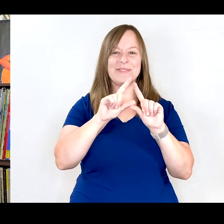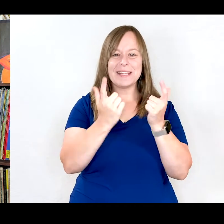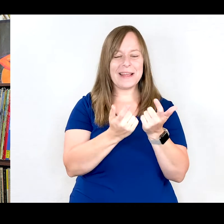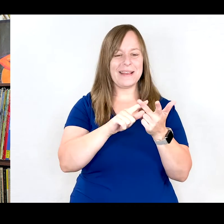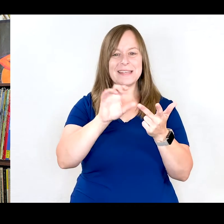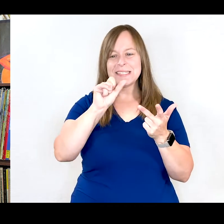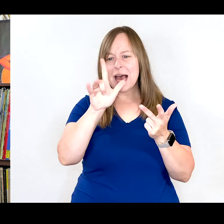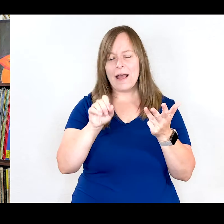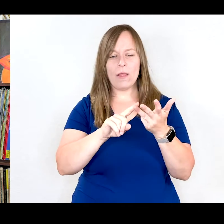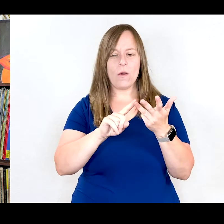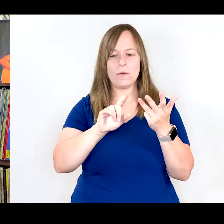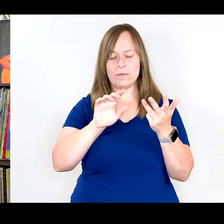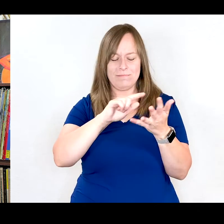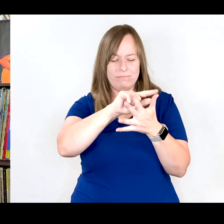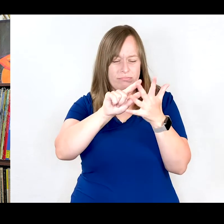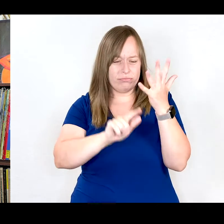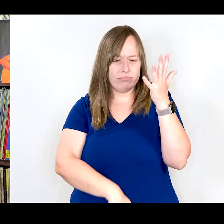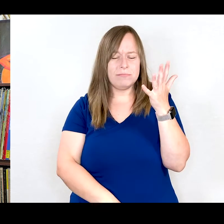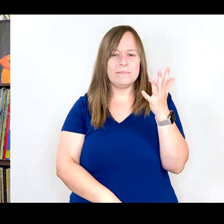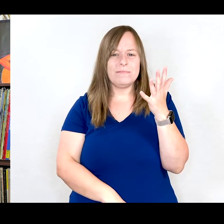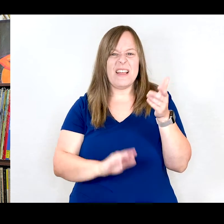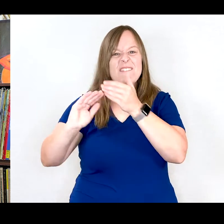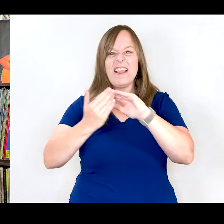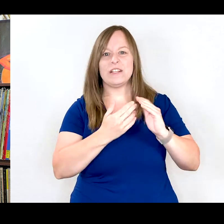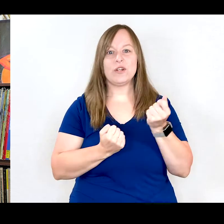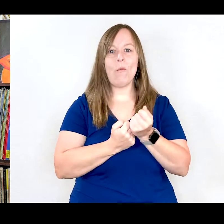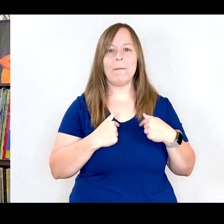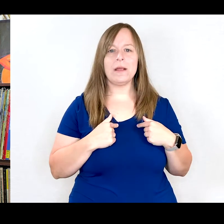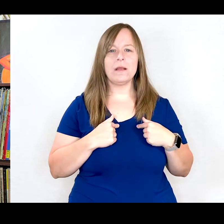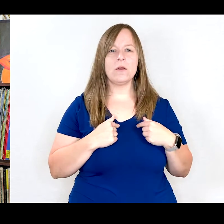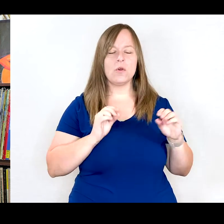League, everybody at SILO, Lissel, a village,